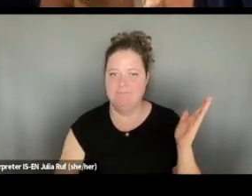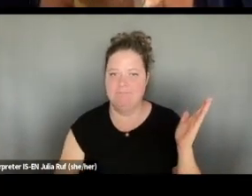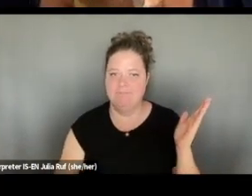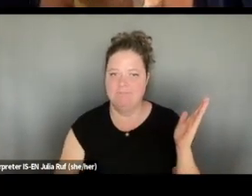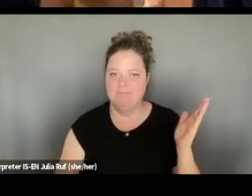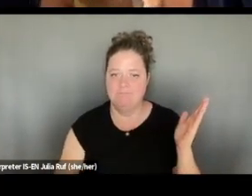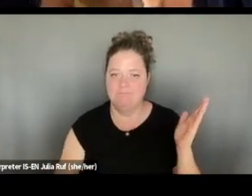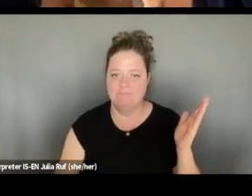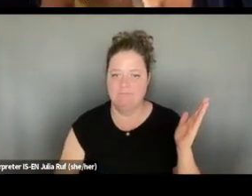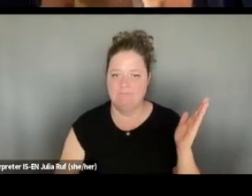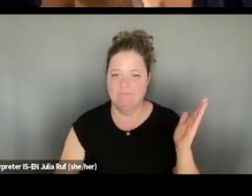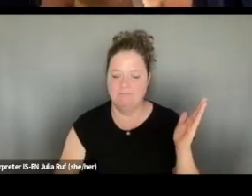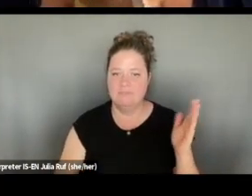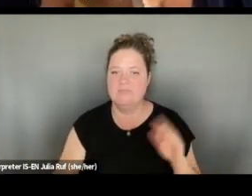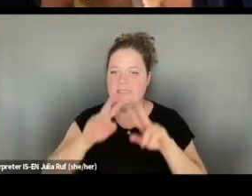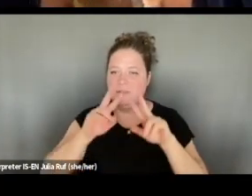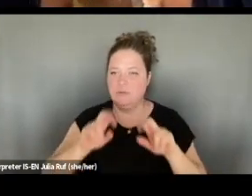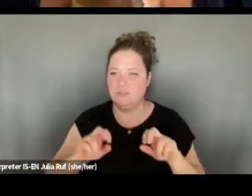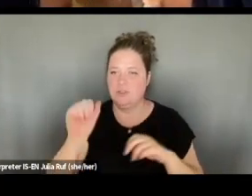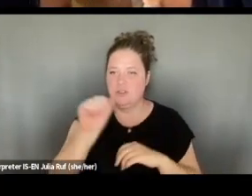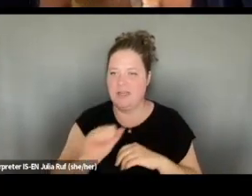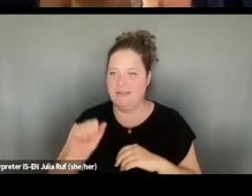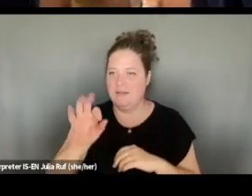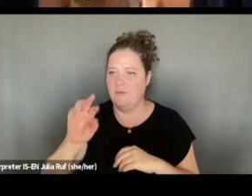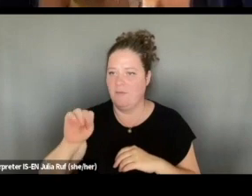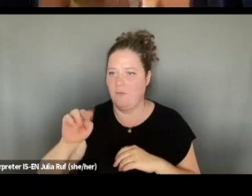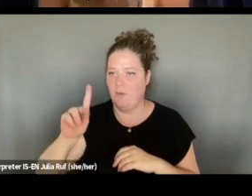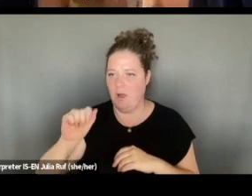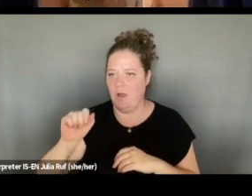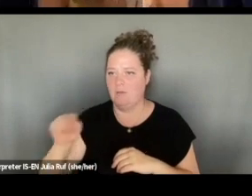.com. So we will respond to any questions